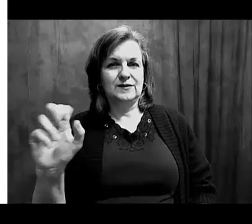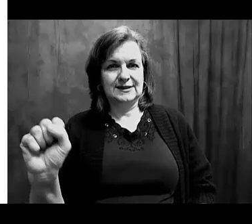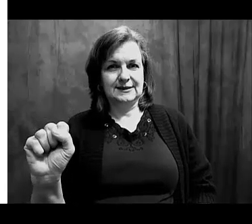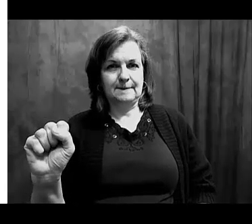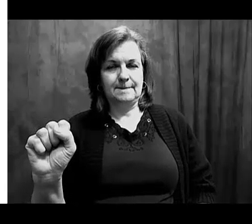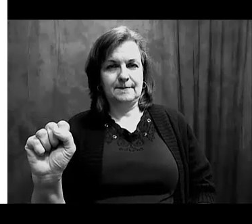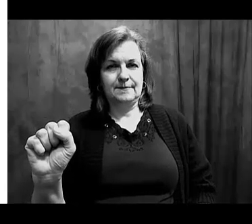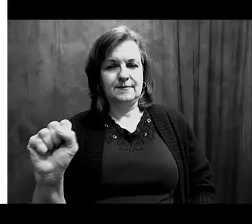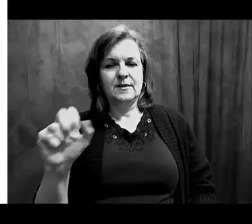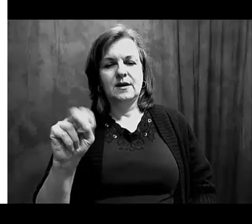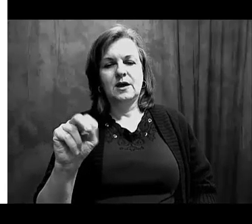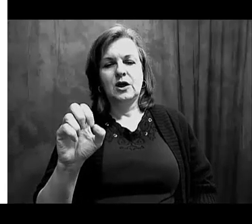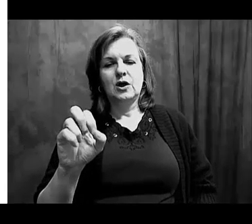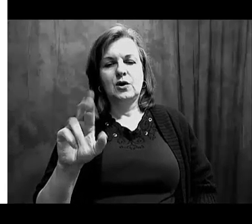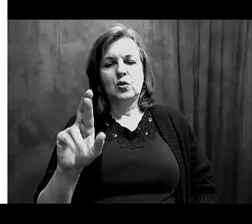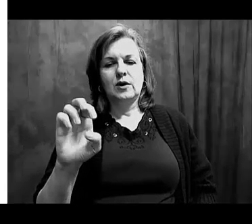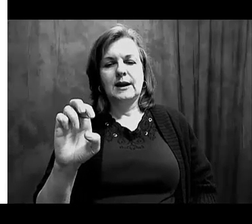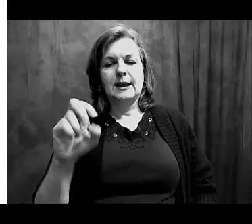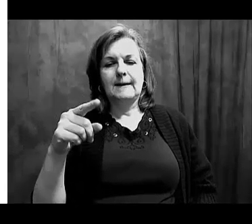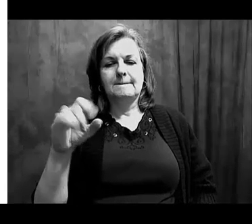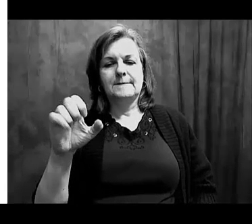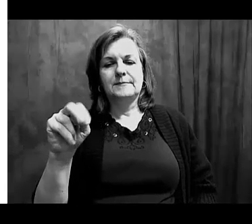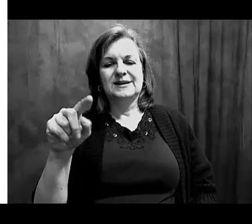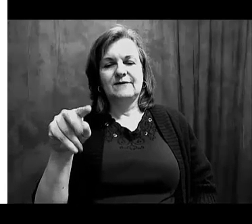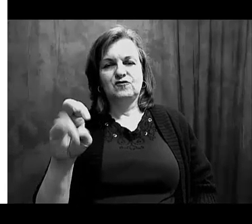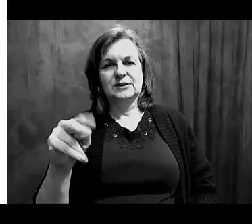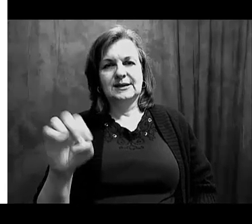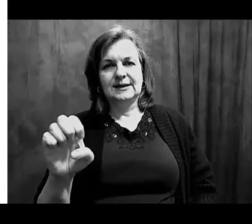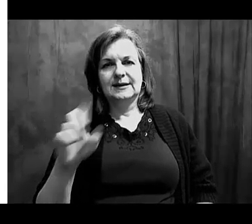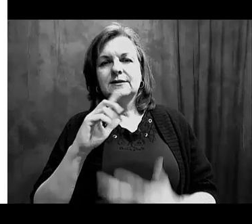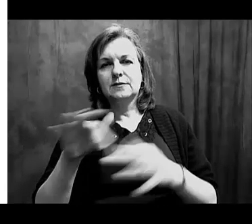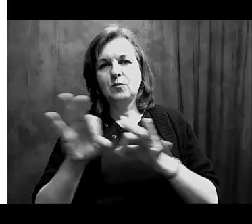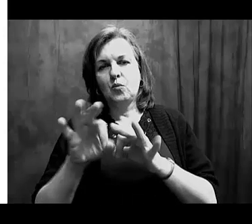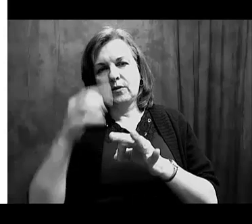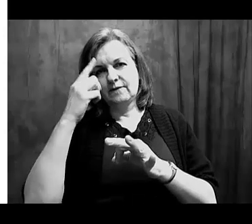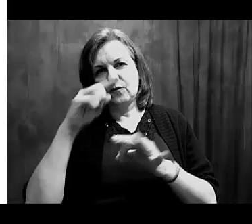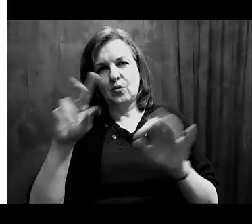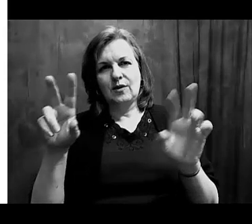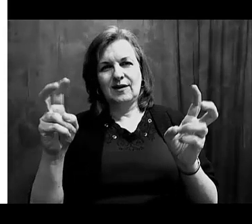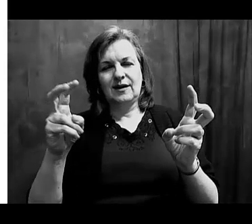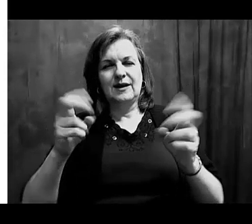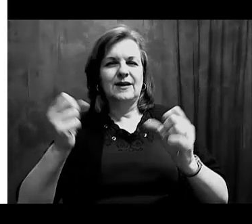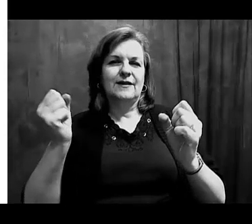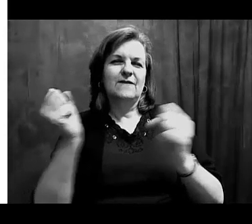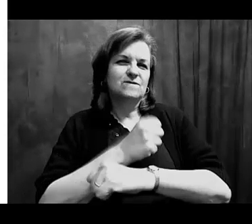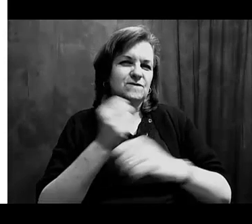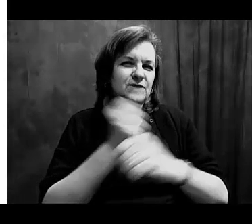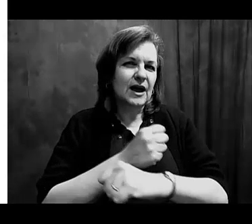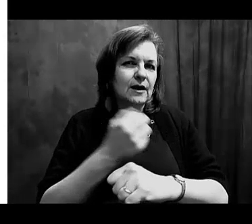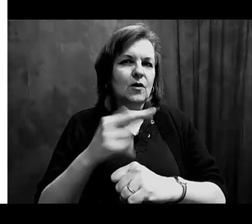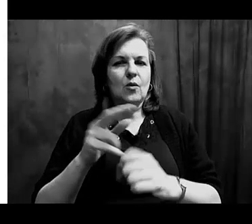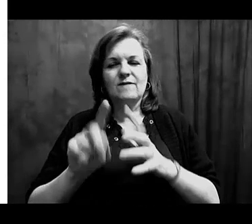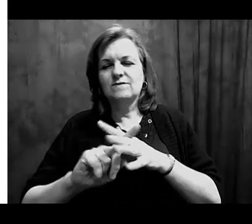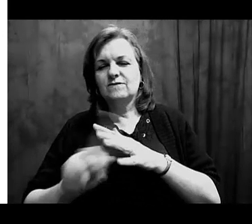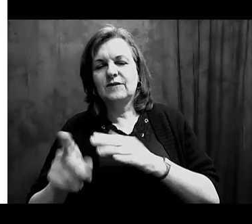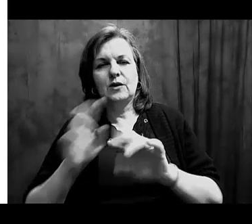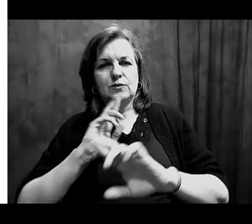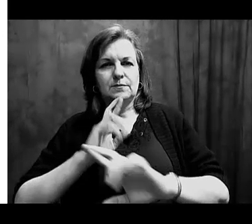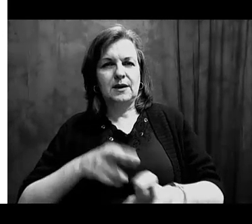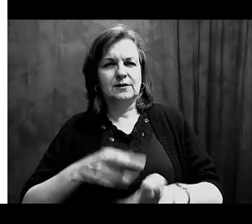this would be important in your fight or flight response you've probably heard of this before